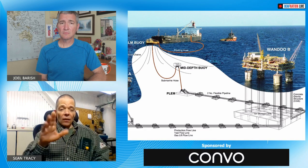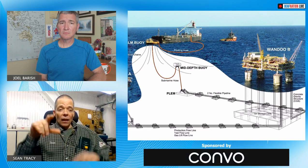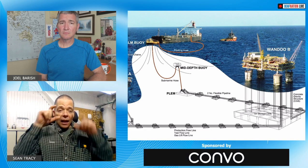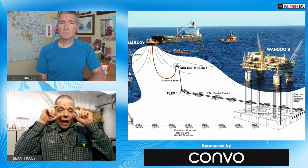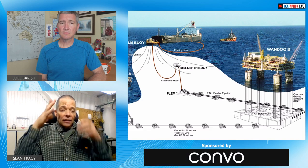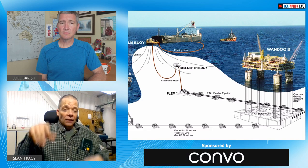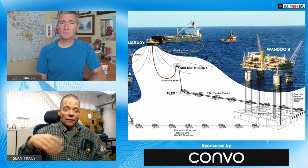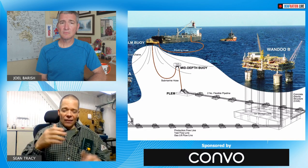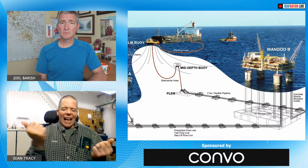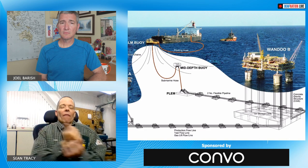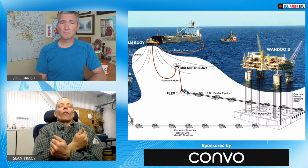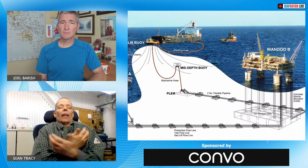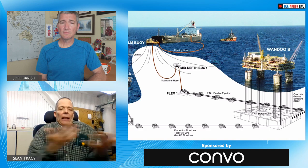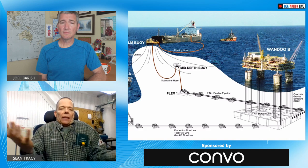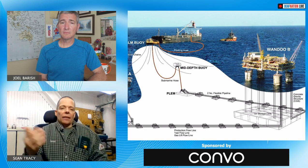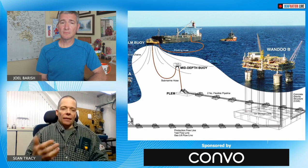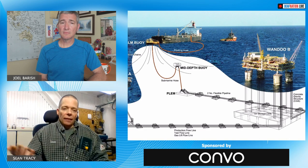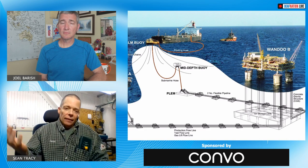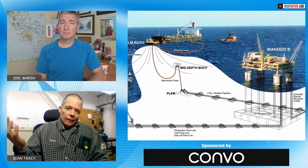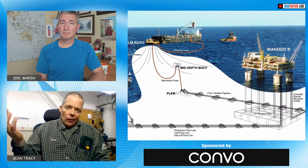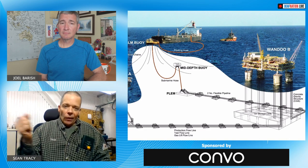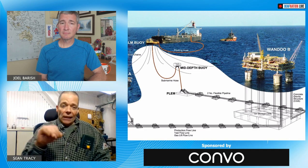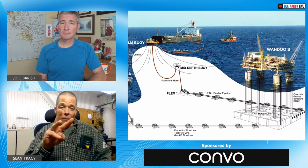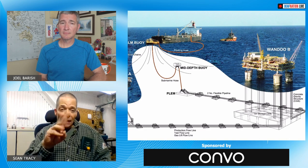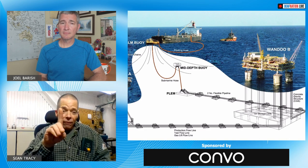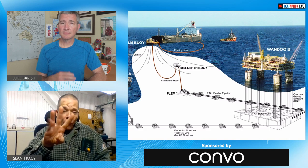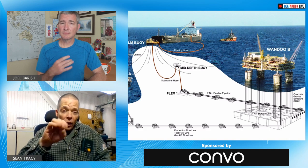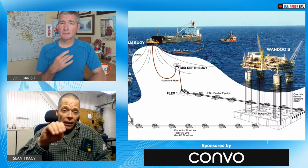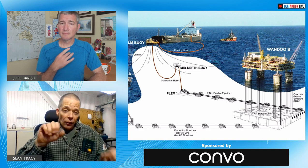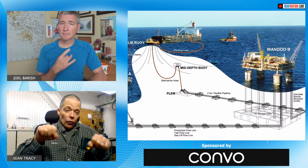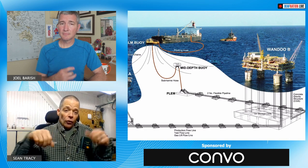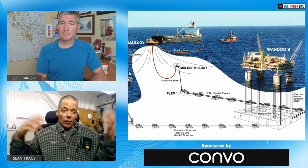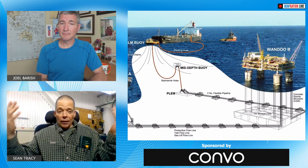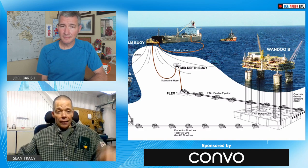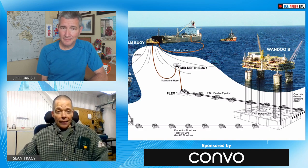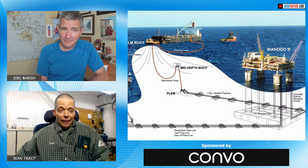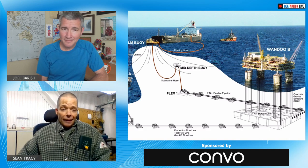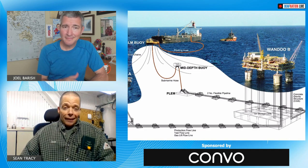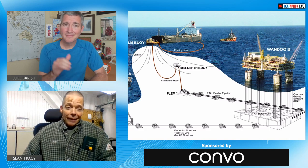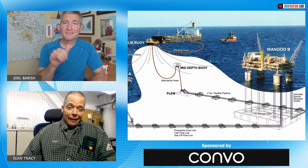to whatever, maybe even making your shirt or glasses. I mean it's used for everything! It's even used to make WD-40!